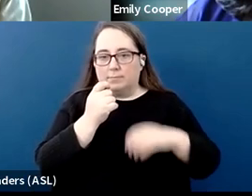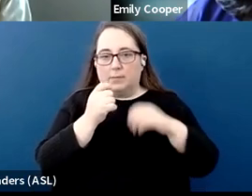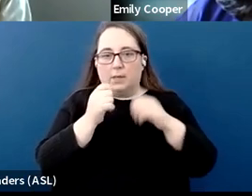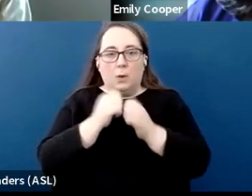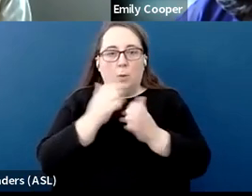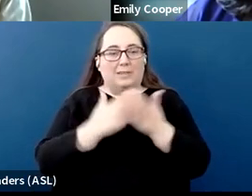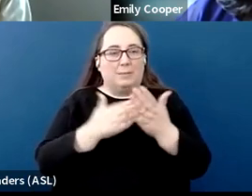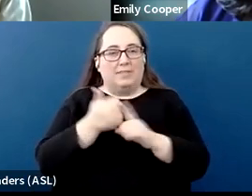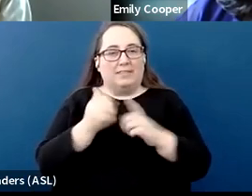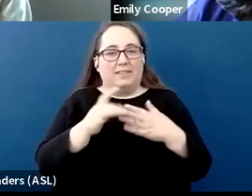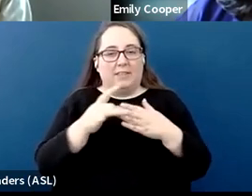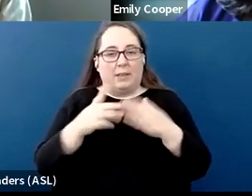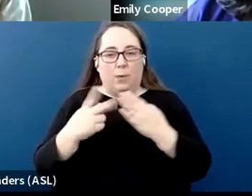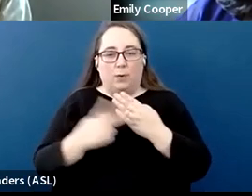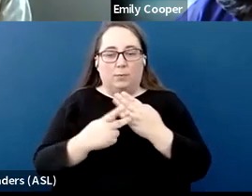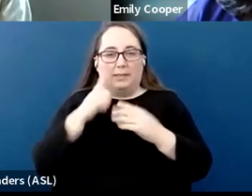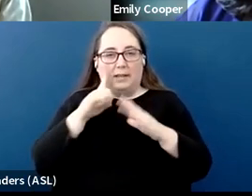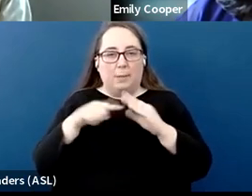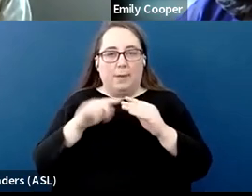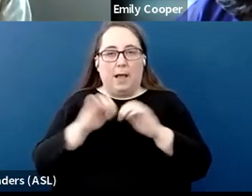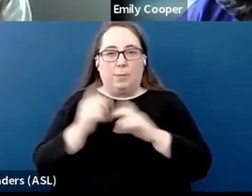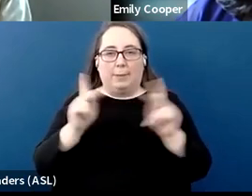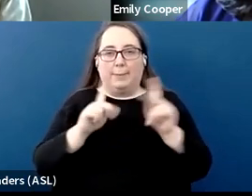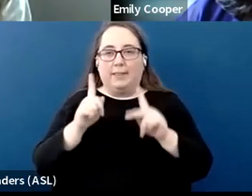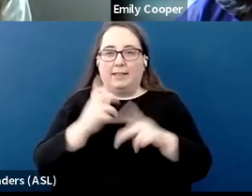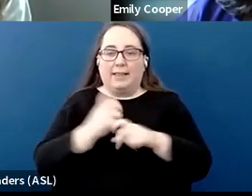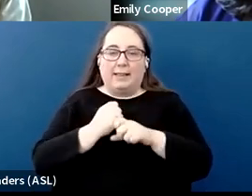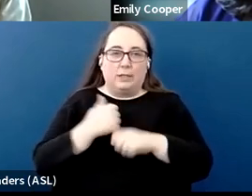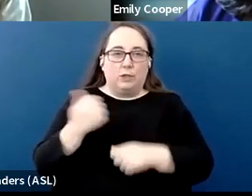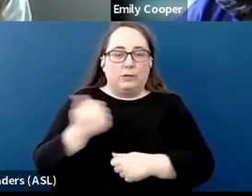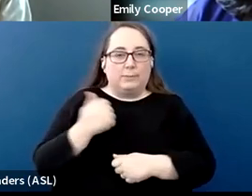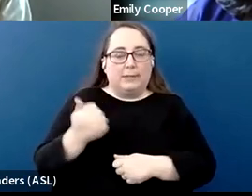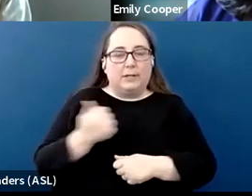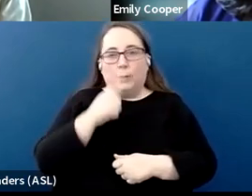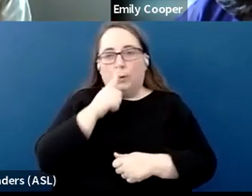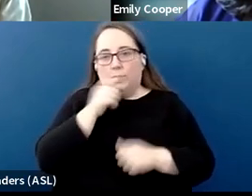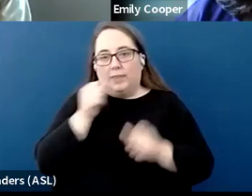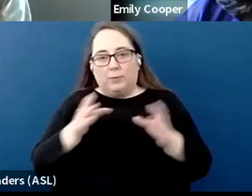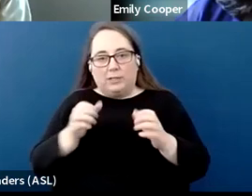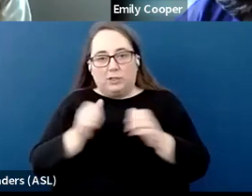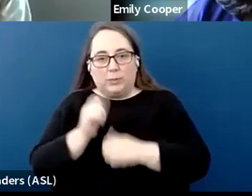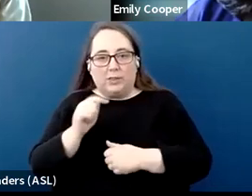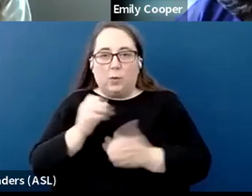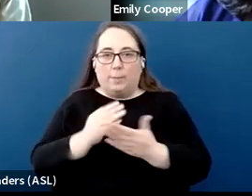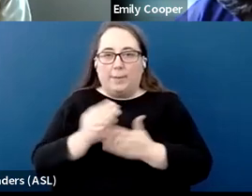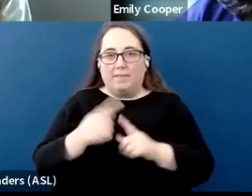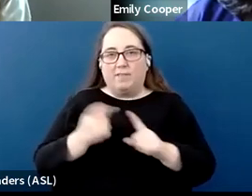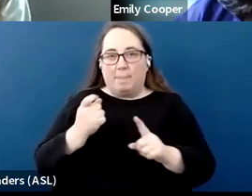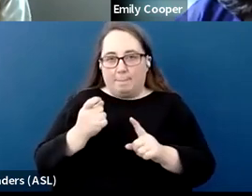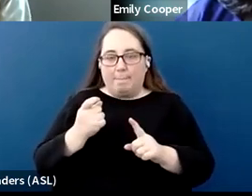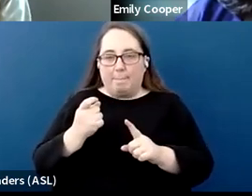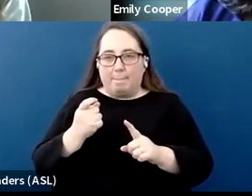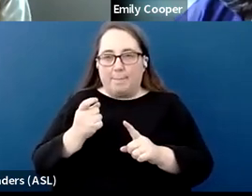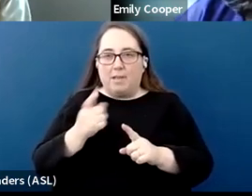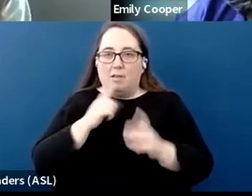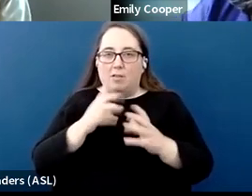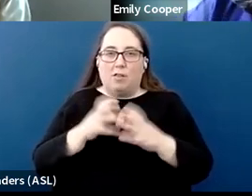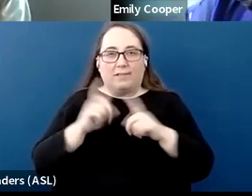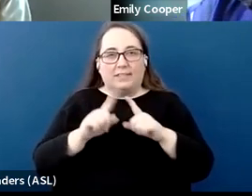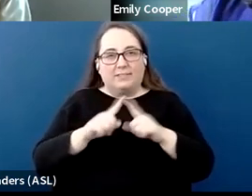talk about for the either steps, whatnot, will recover for transportation in there?